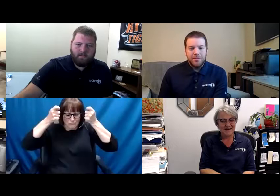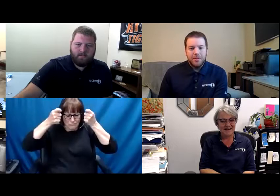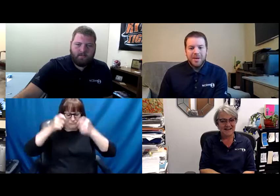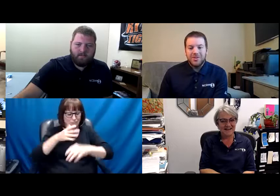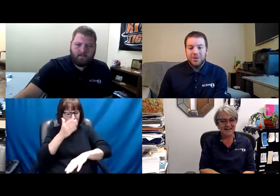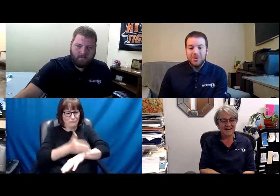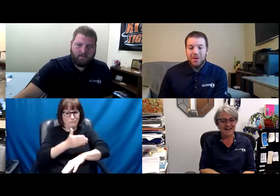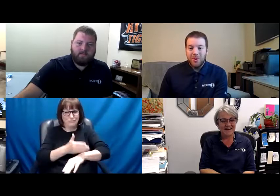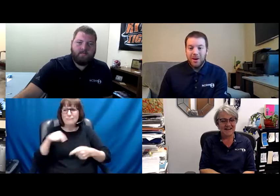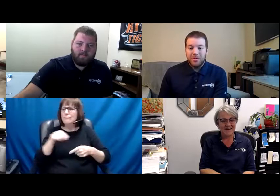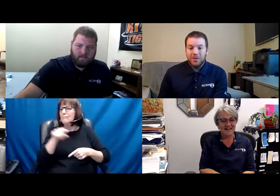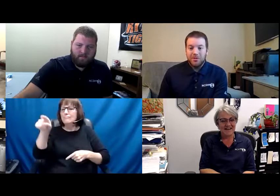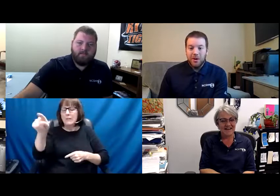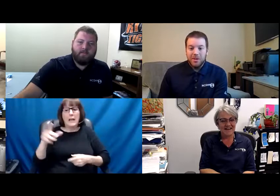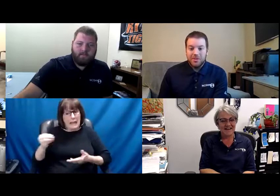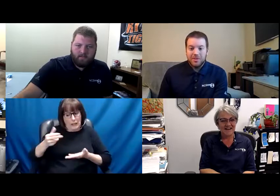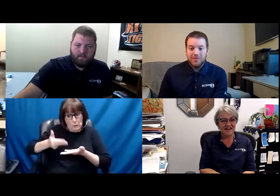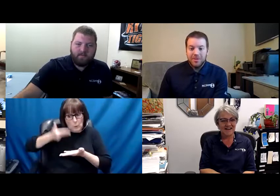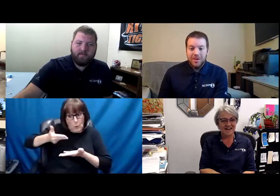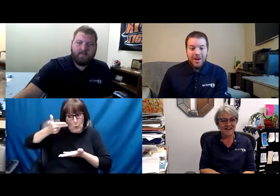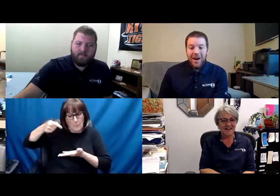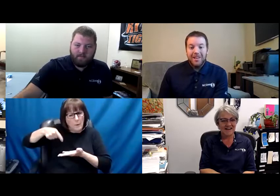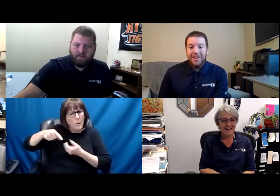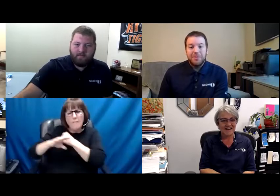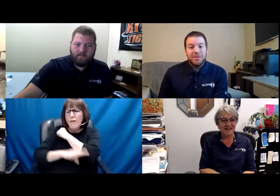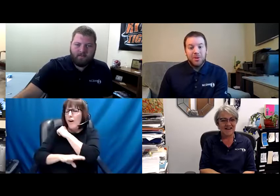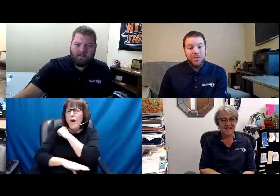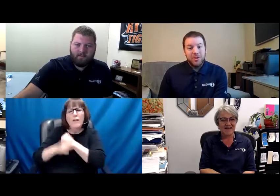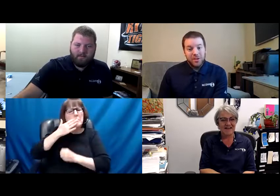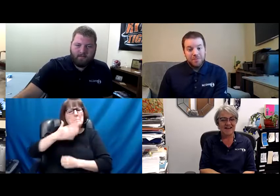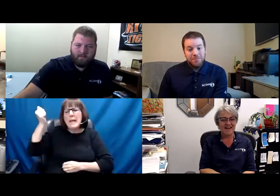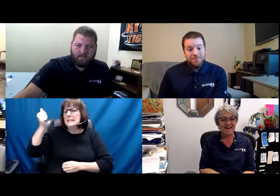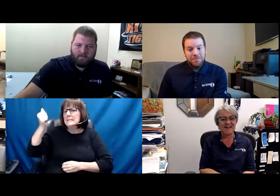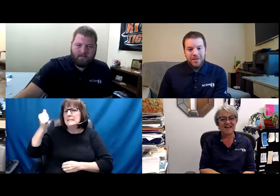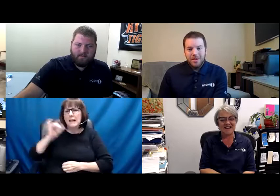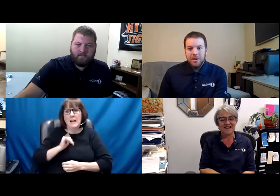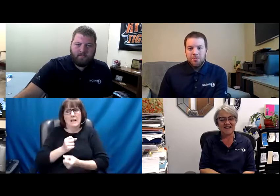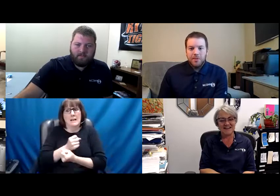of the best soups come around during the fall months. I love me some turkey chili. Part of